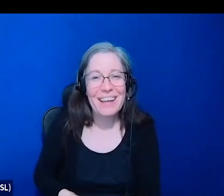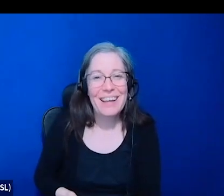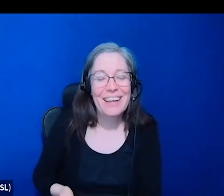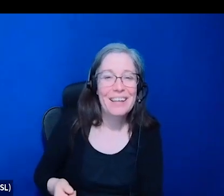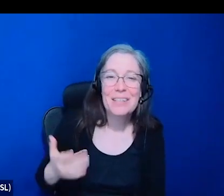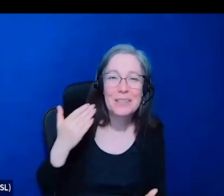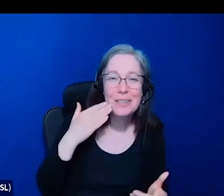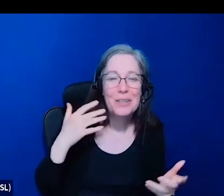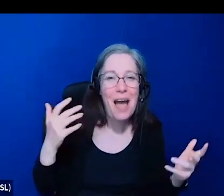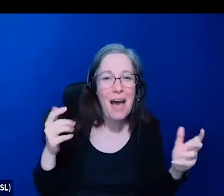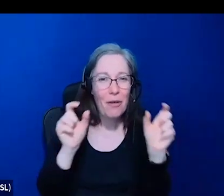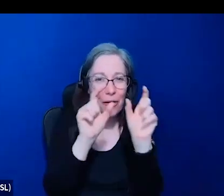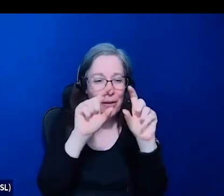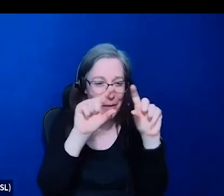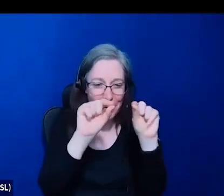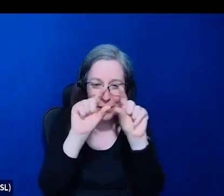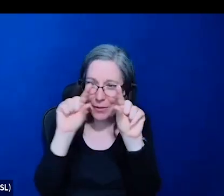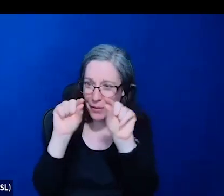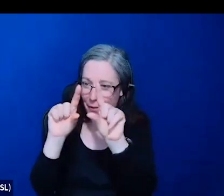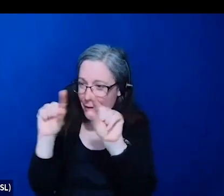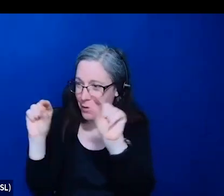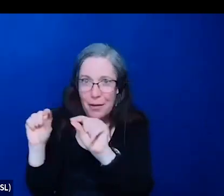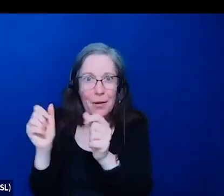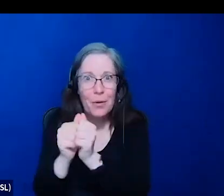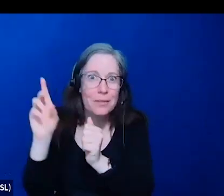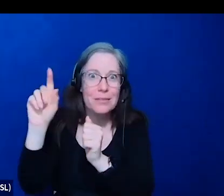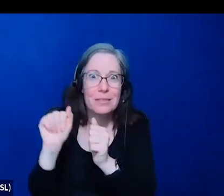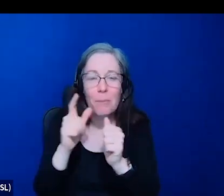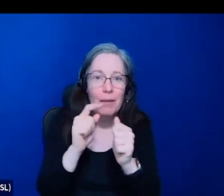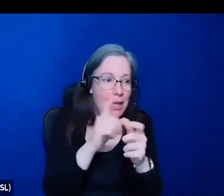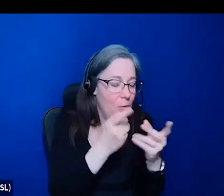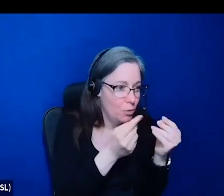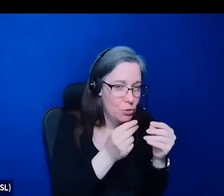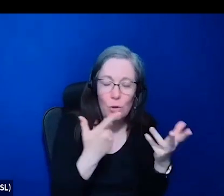filling in all those little squares that comprise the body of the spreadsheet, no one is going to fund that.